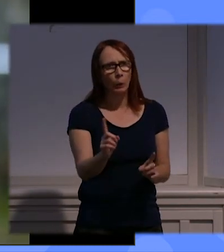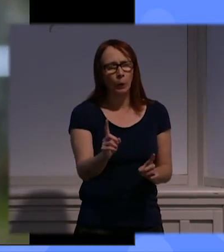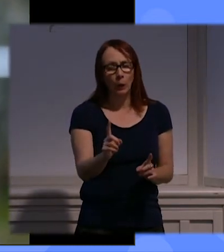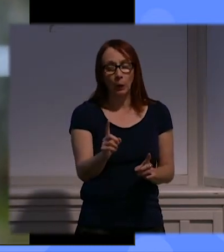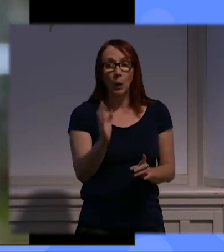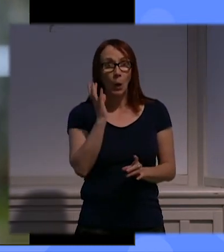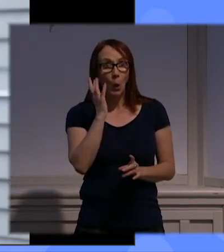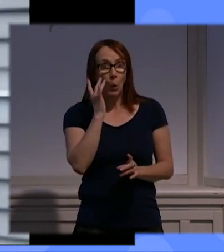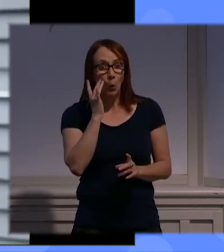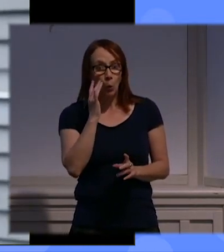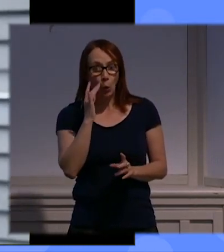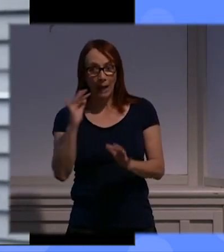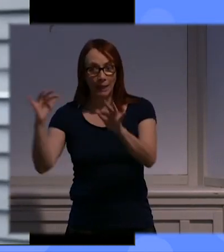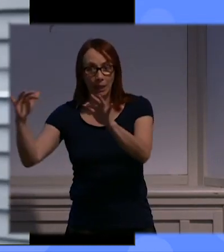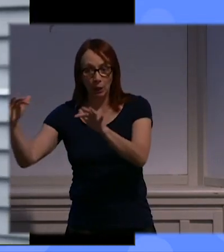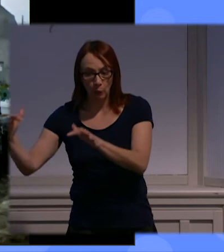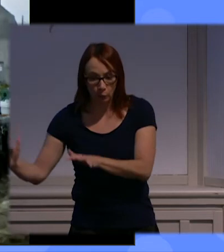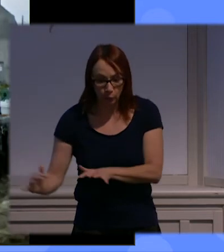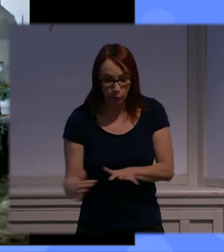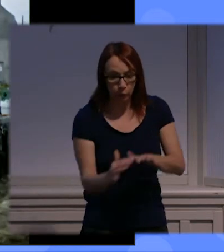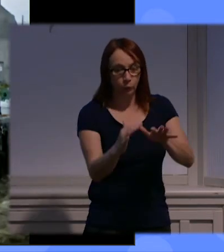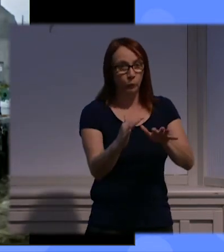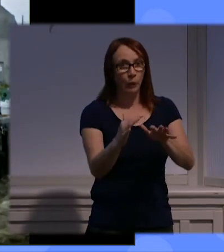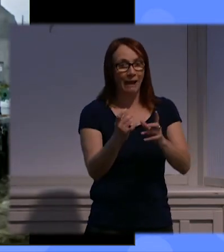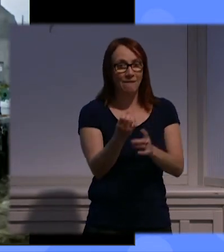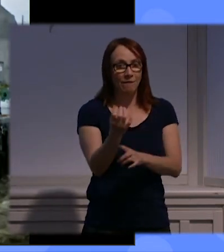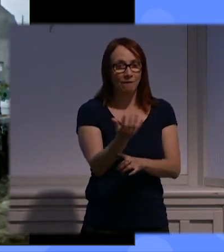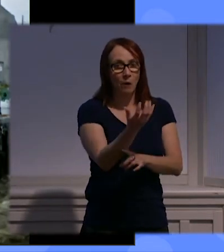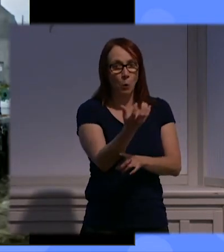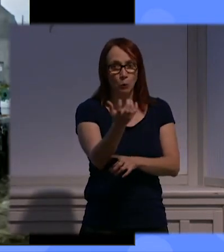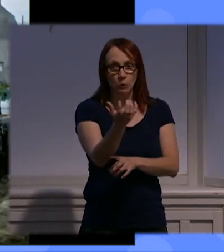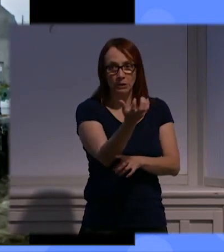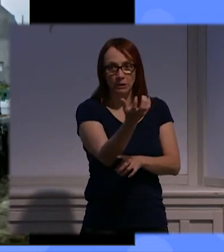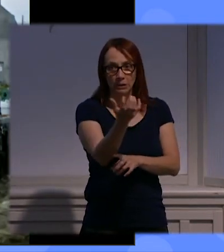the tape comes up we have short switches in the B which could take consume there